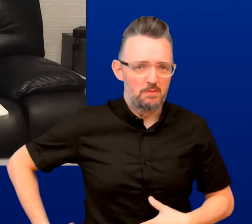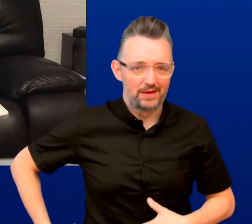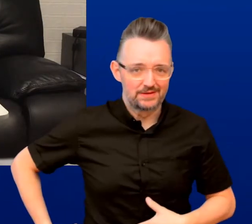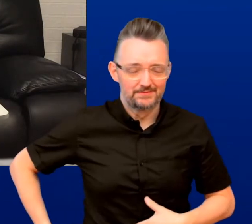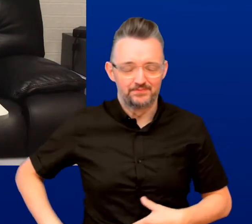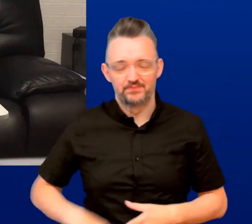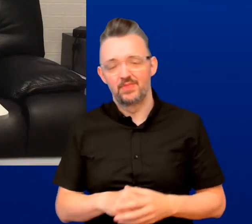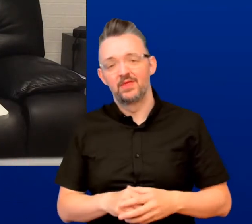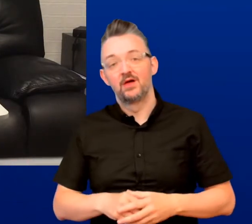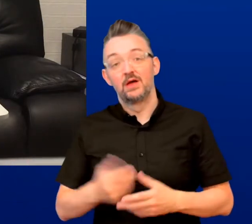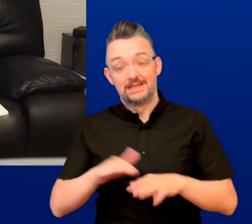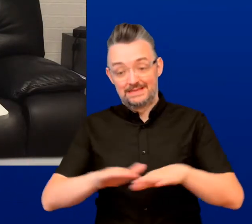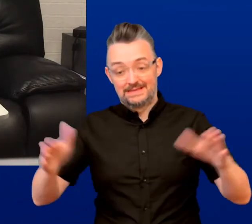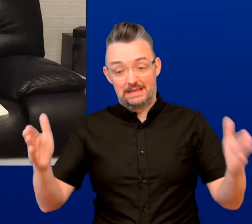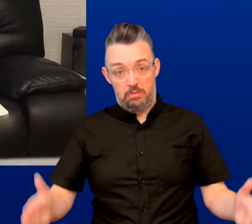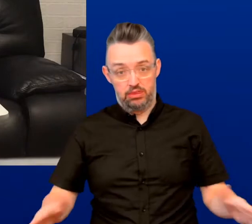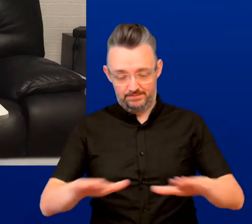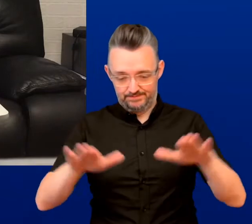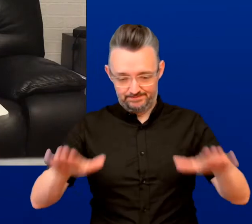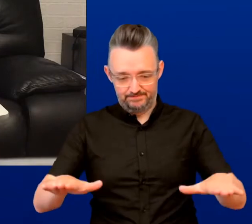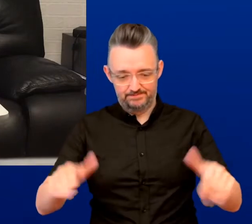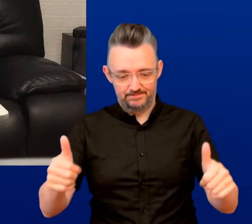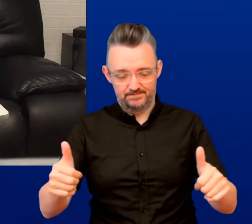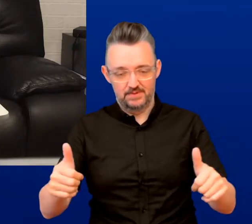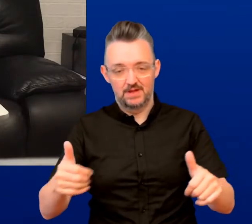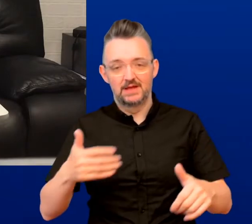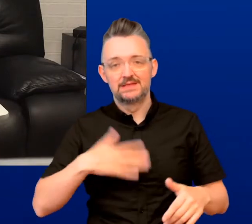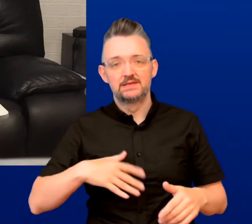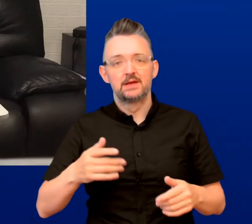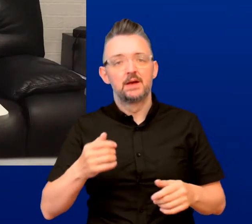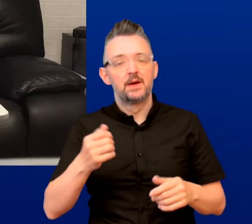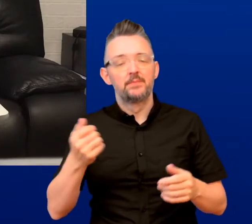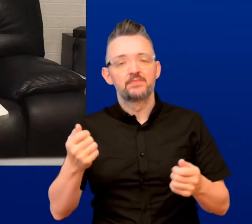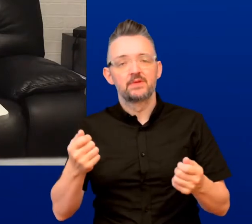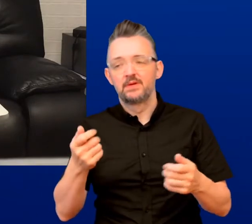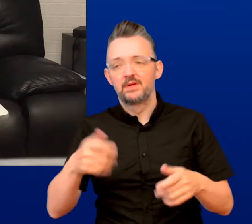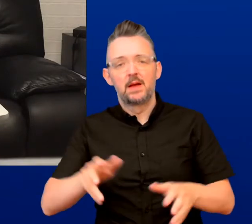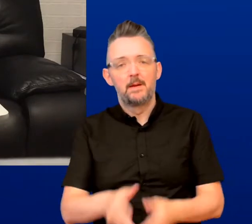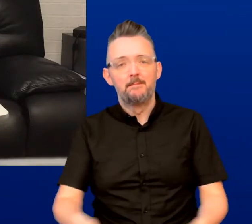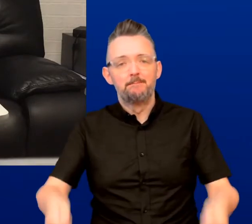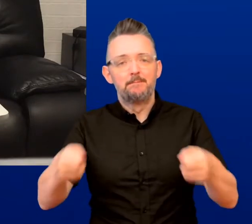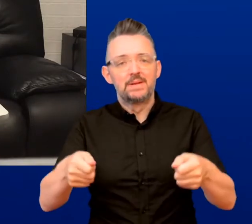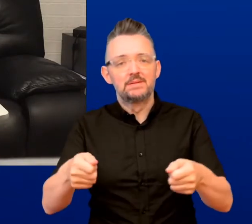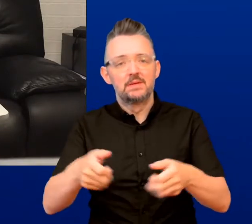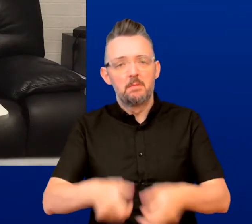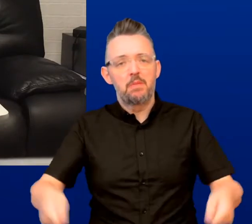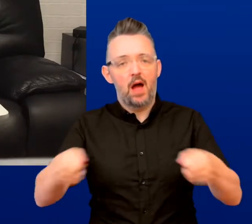On that table just put a bin bag or a piece of plastic. A plastic